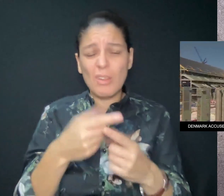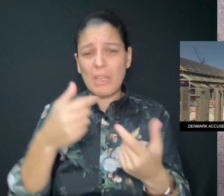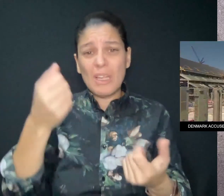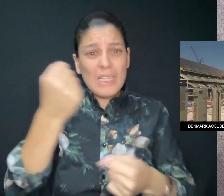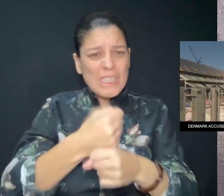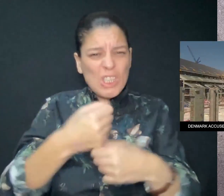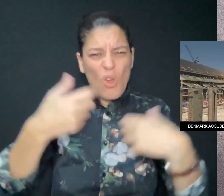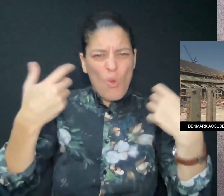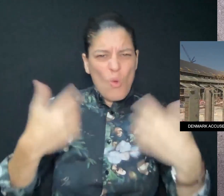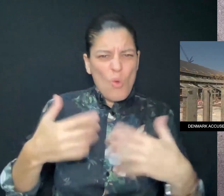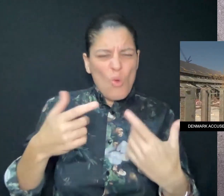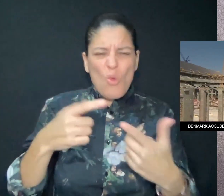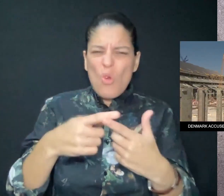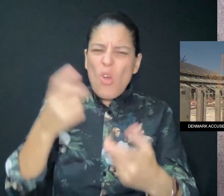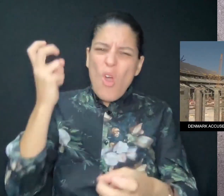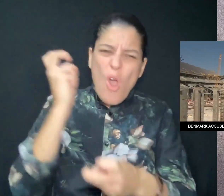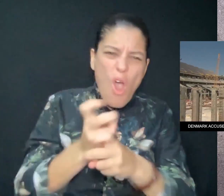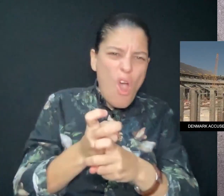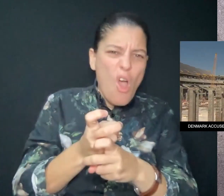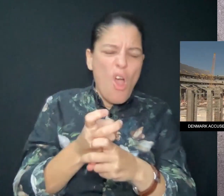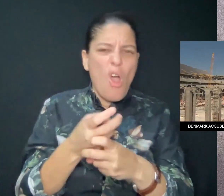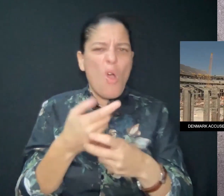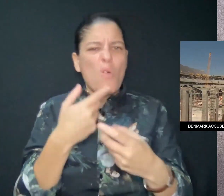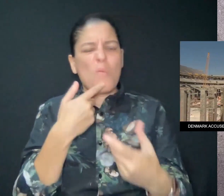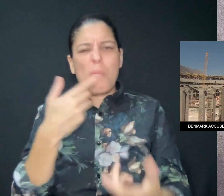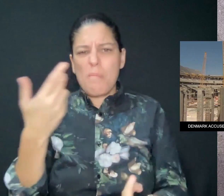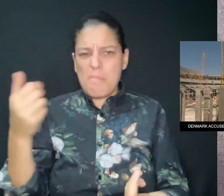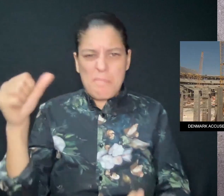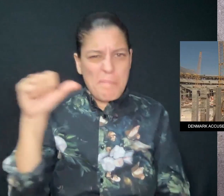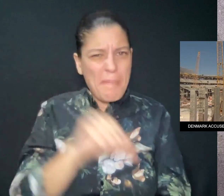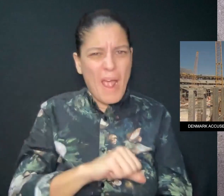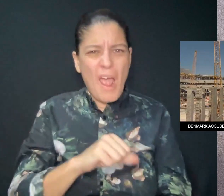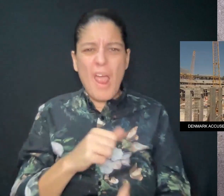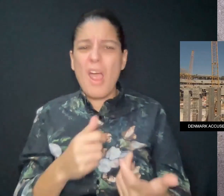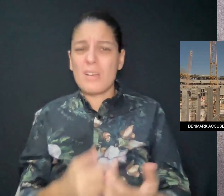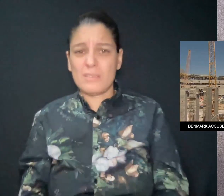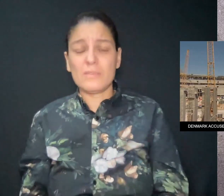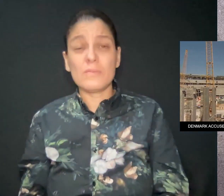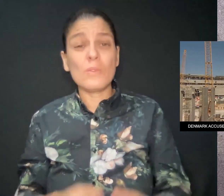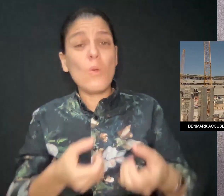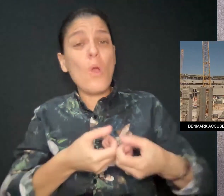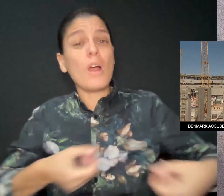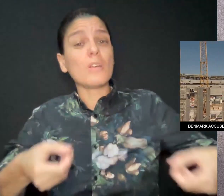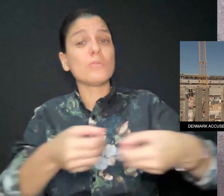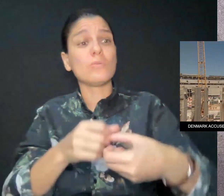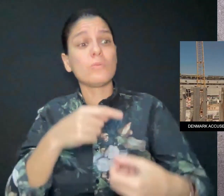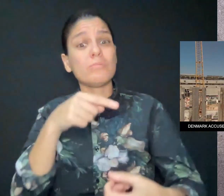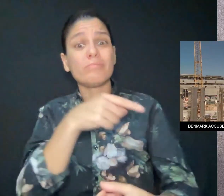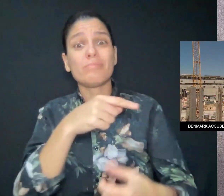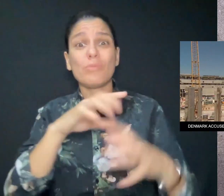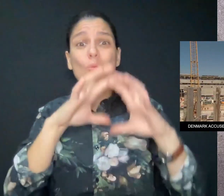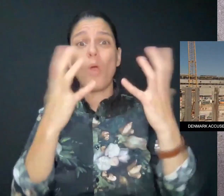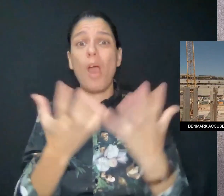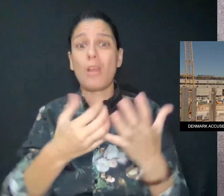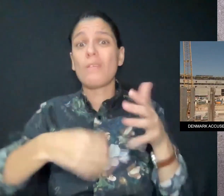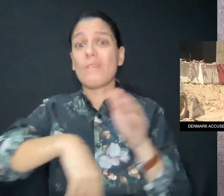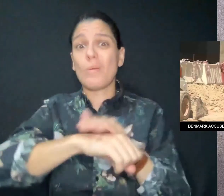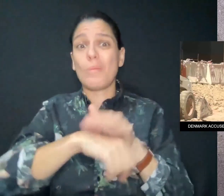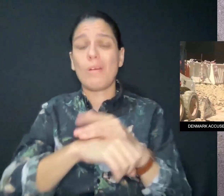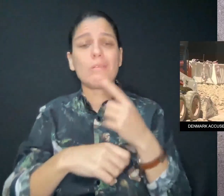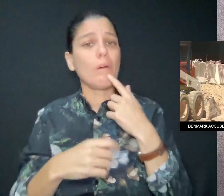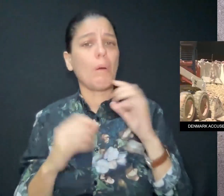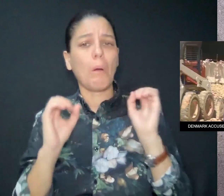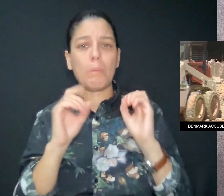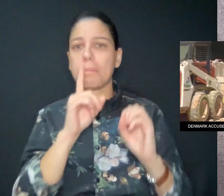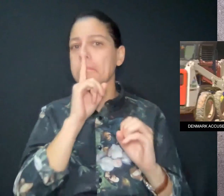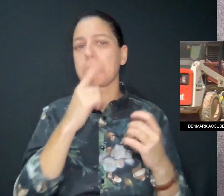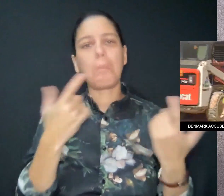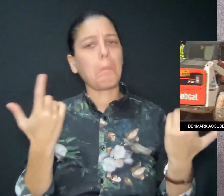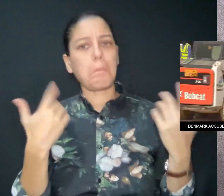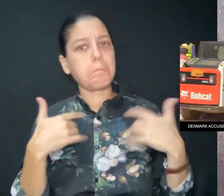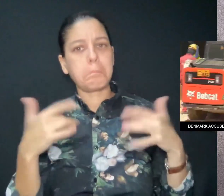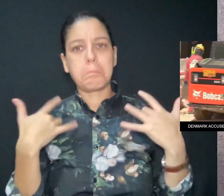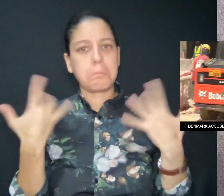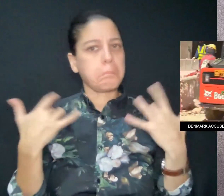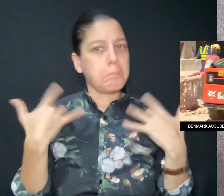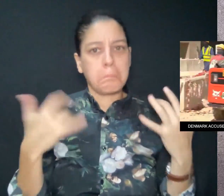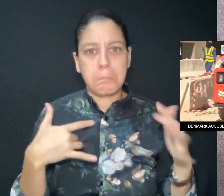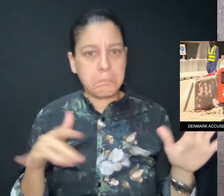heat tournament organizers deny the allegations